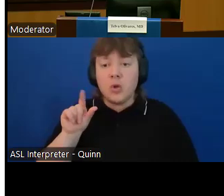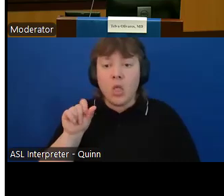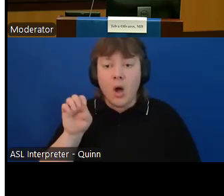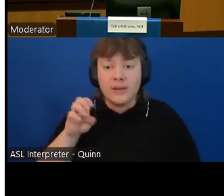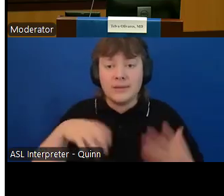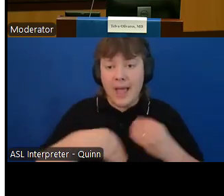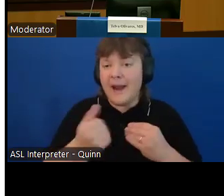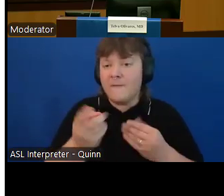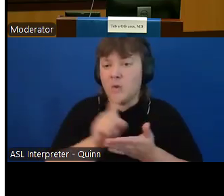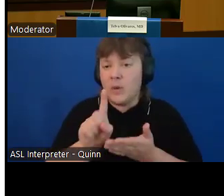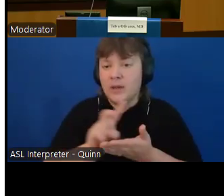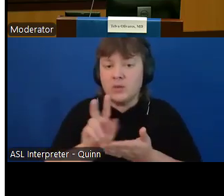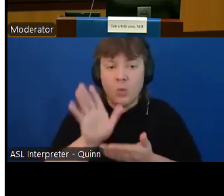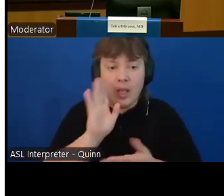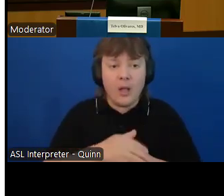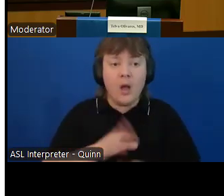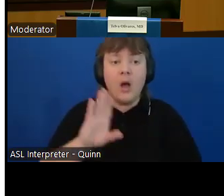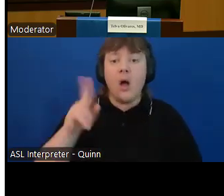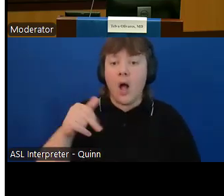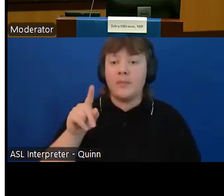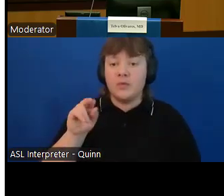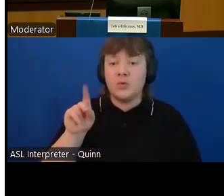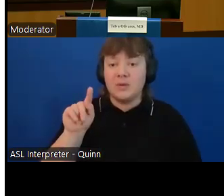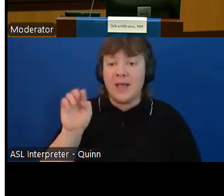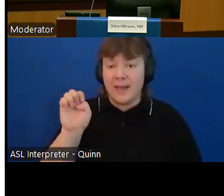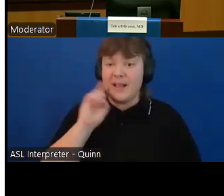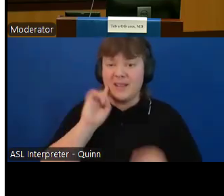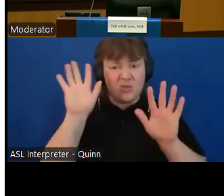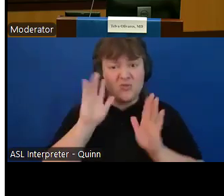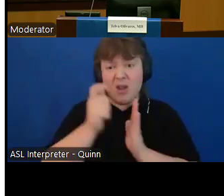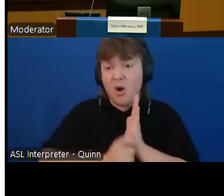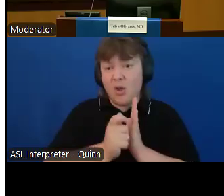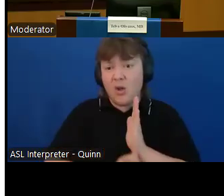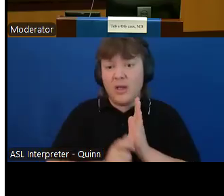up to date has a great article it's available on epic it's available widely on the clinical